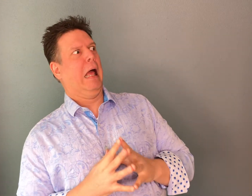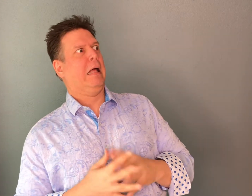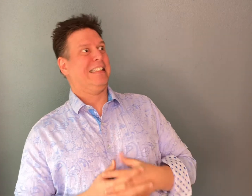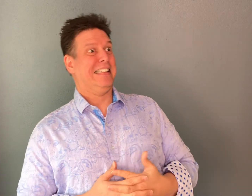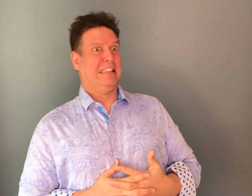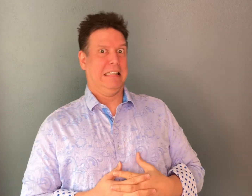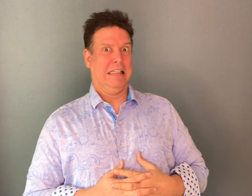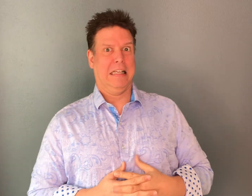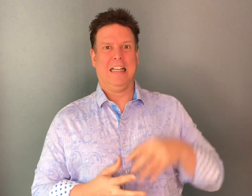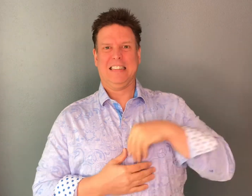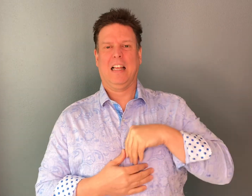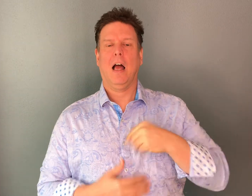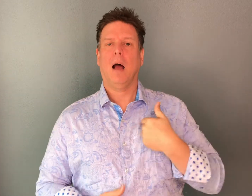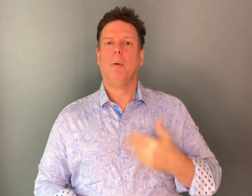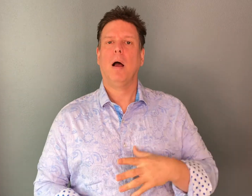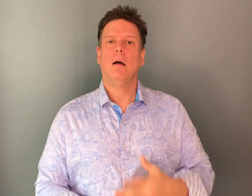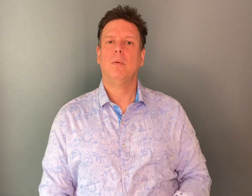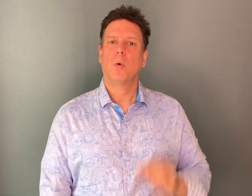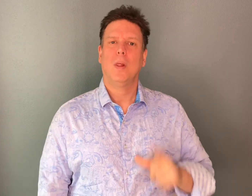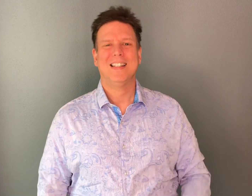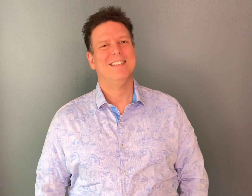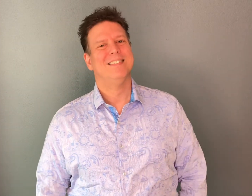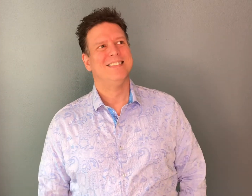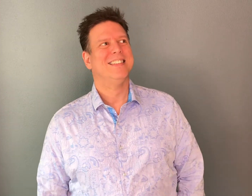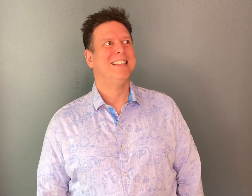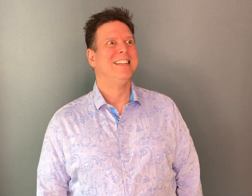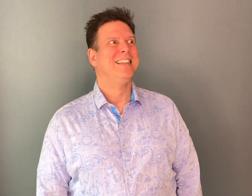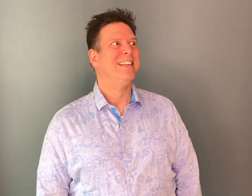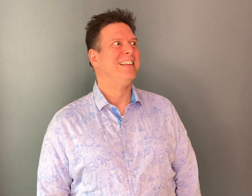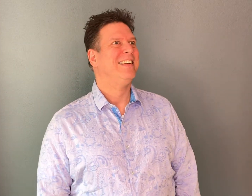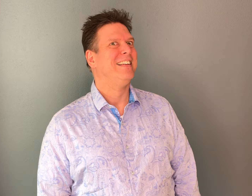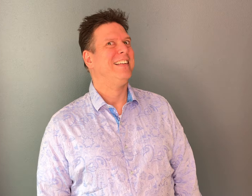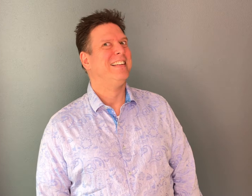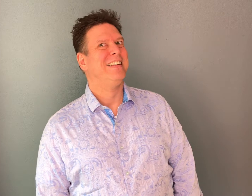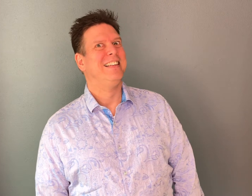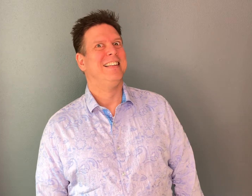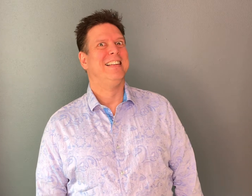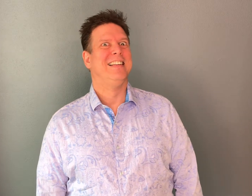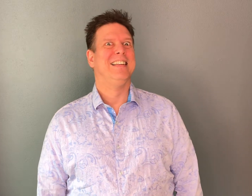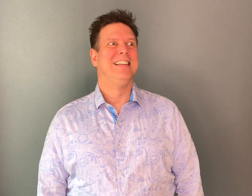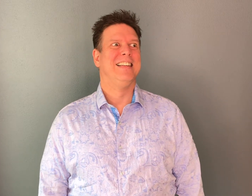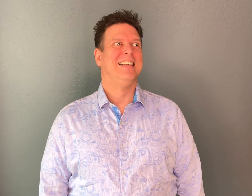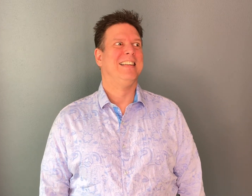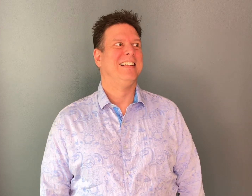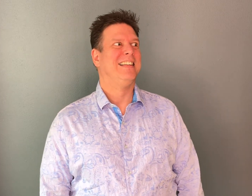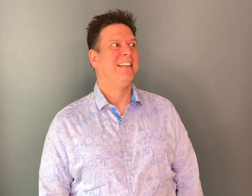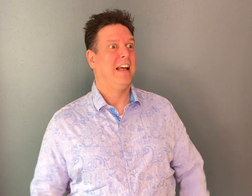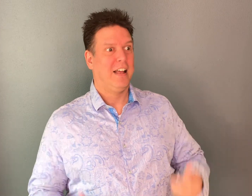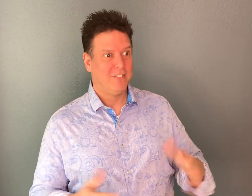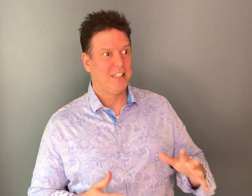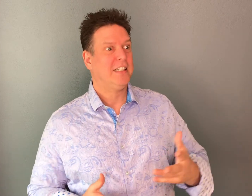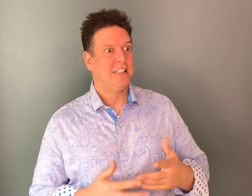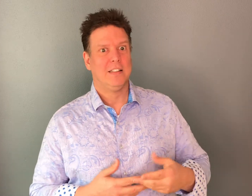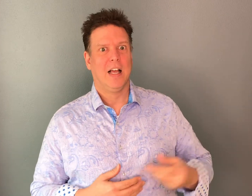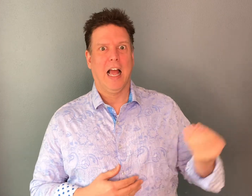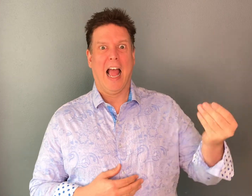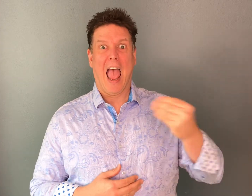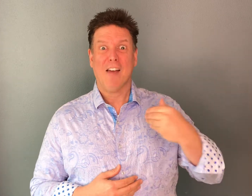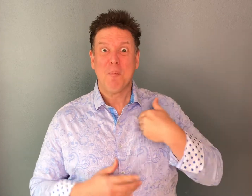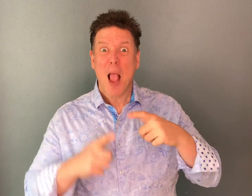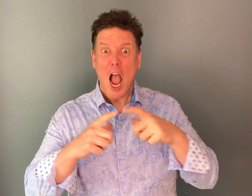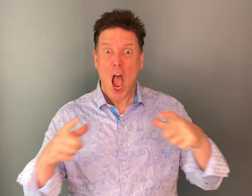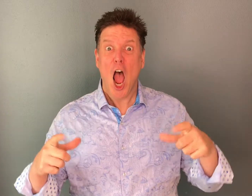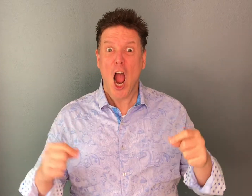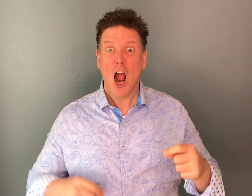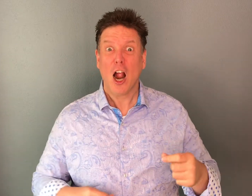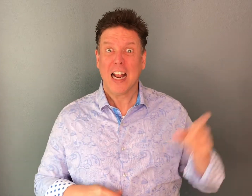it's pretty incredible so I'm trying to stay cool you know and then he gives me